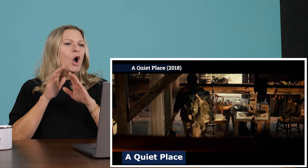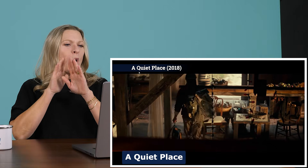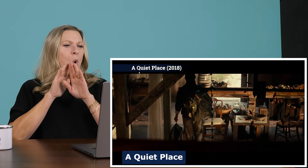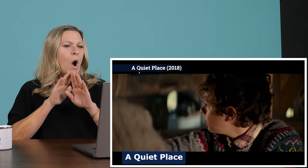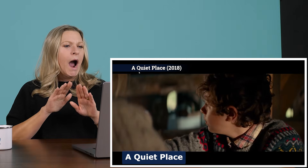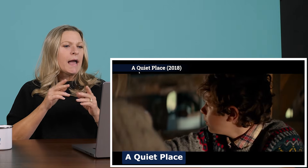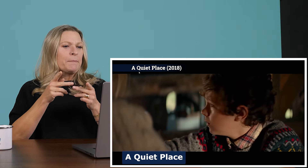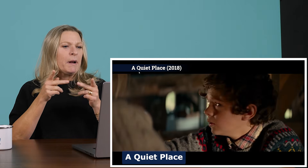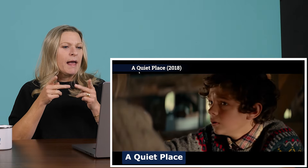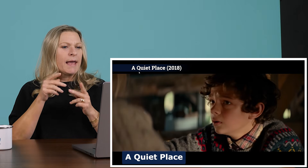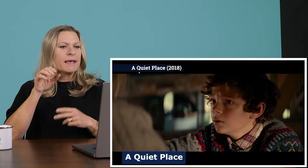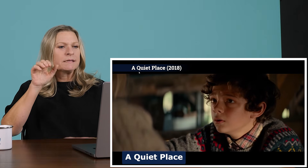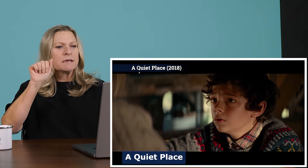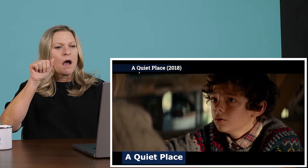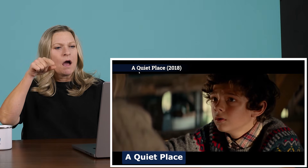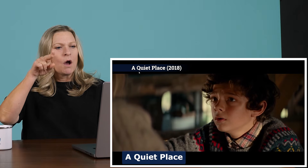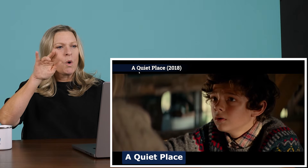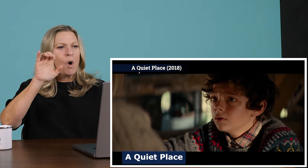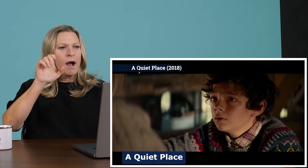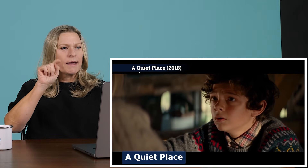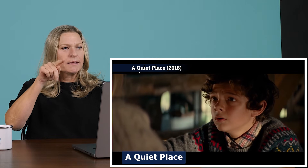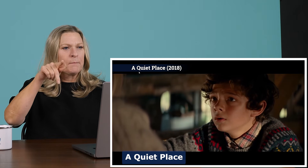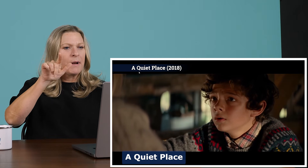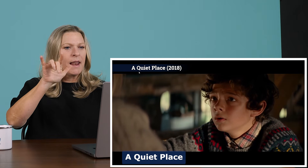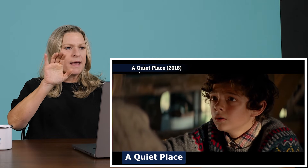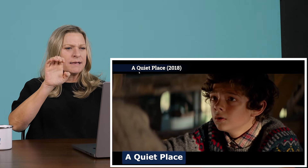A Quiet Place